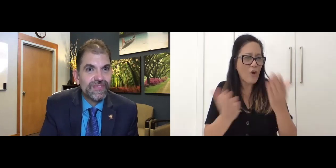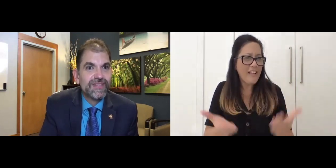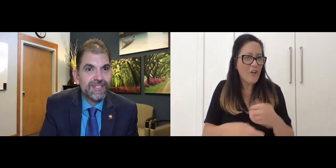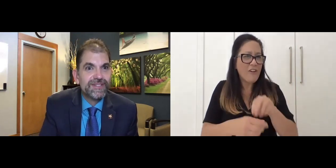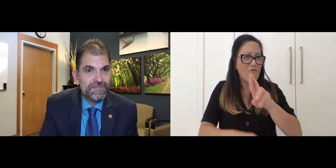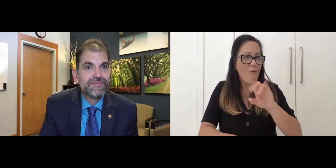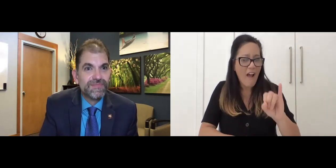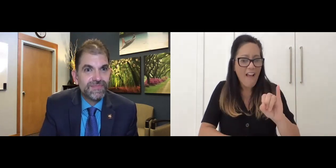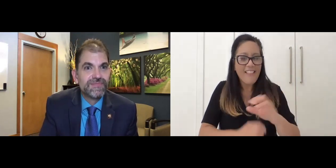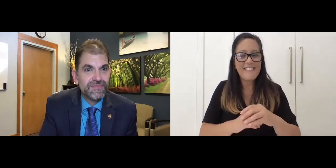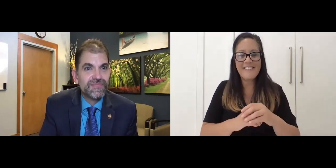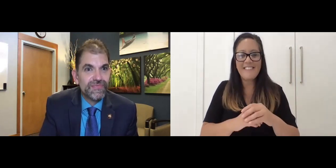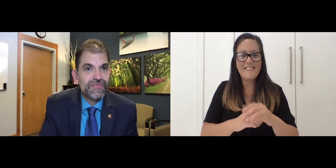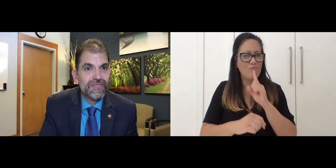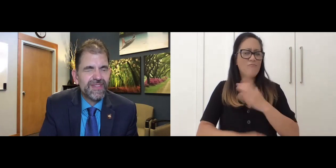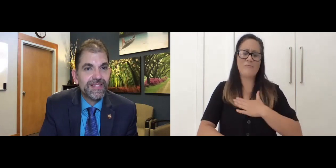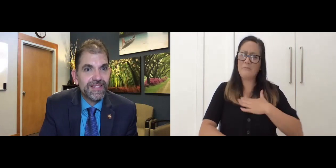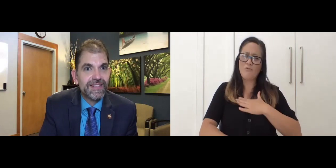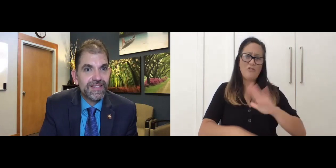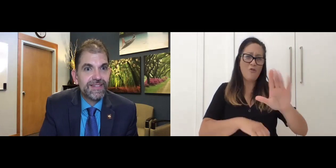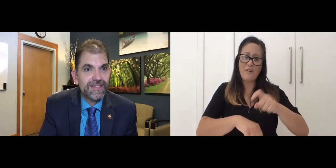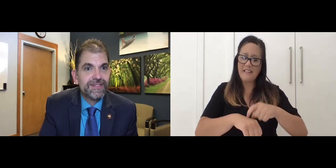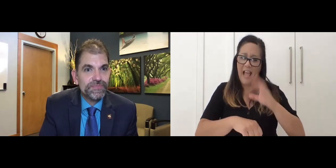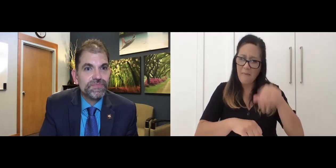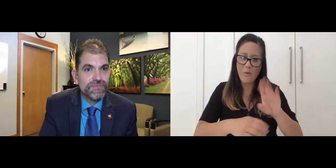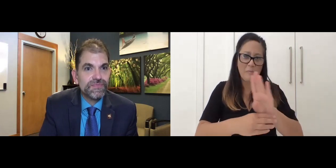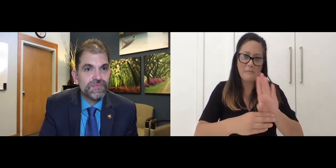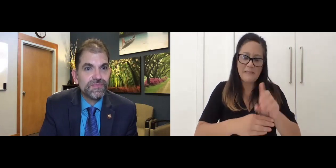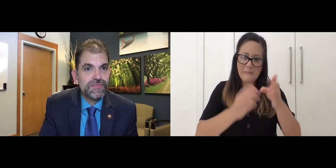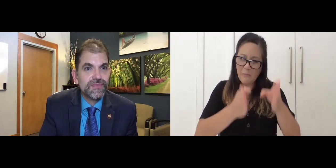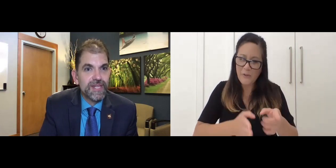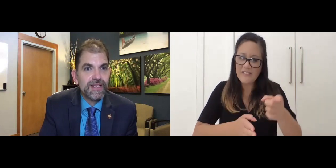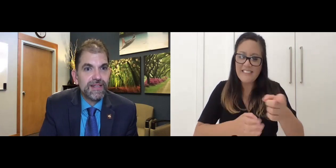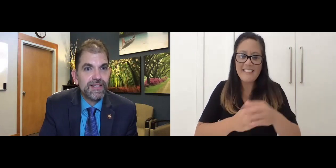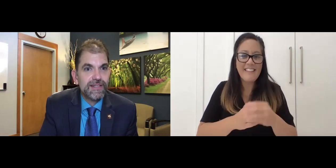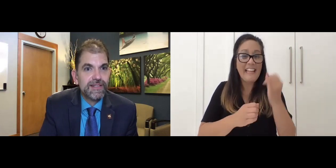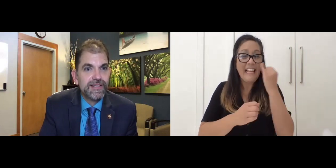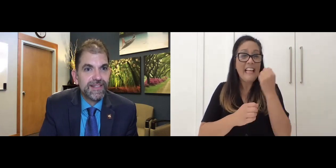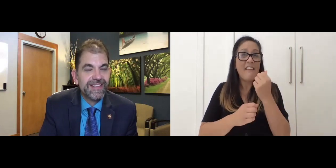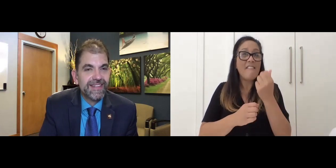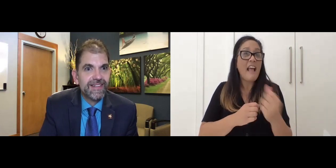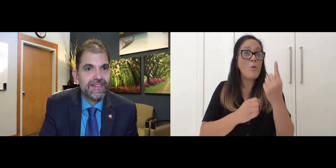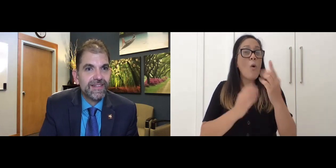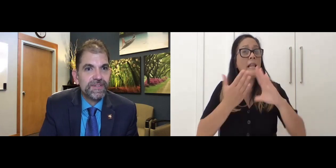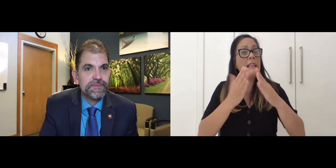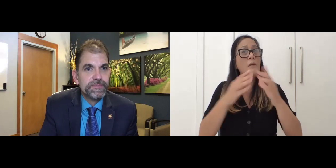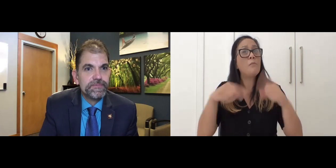Thank you, you've really supported our work here in Rhode Island and I appreciate your time so much. I know how busy you are. If